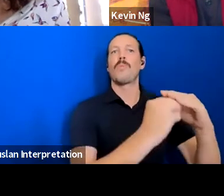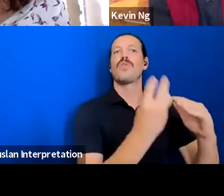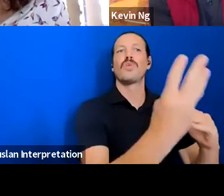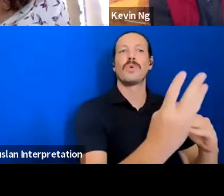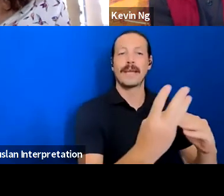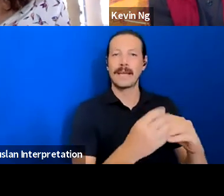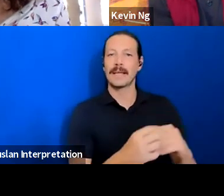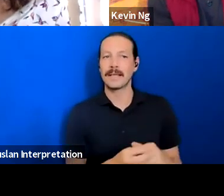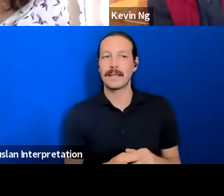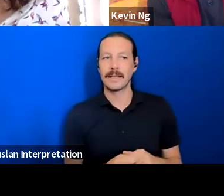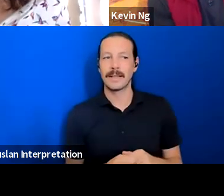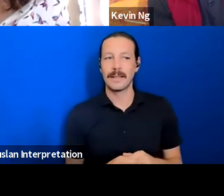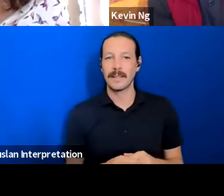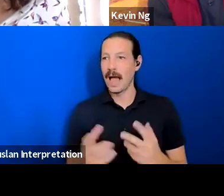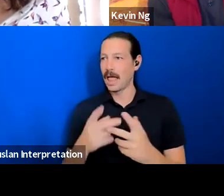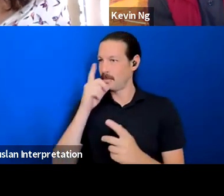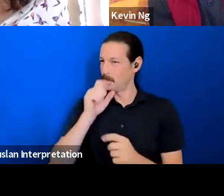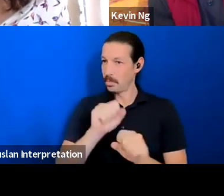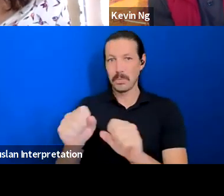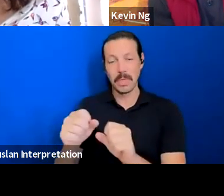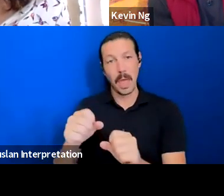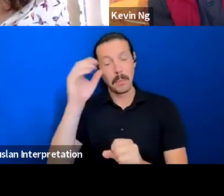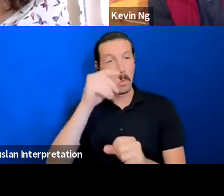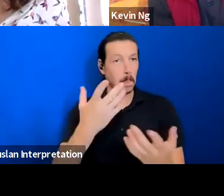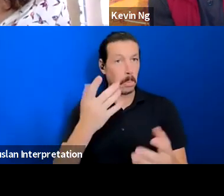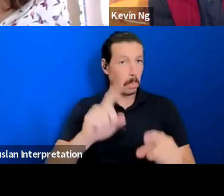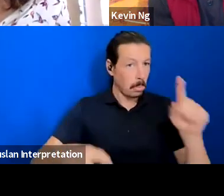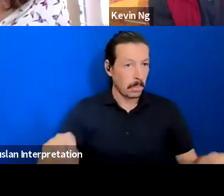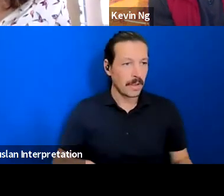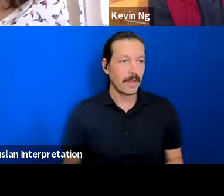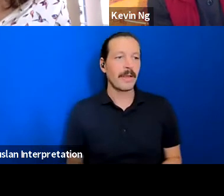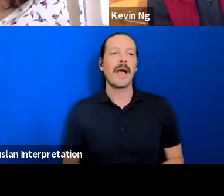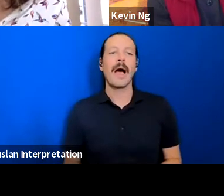the outliers for what is in your kind of like what is in your higher range isn't